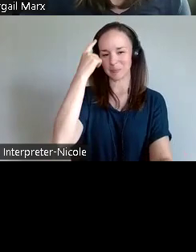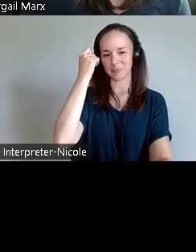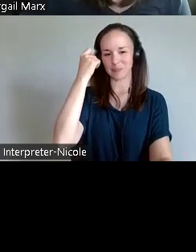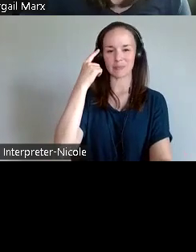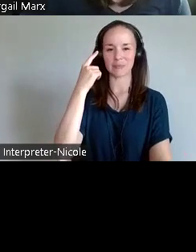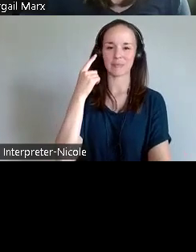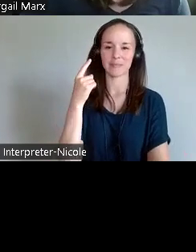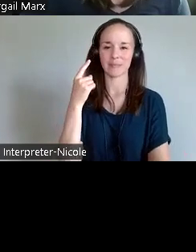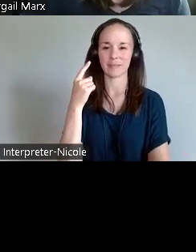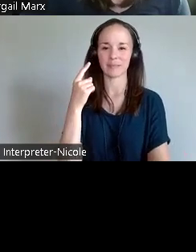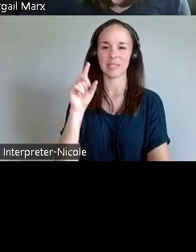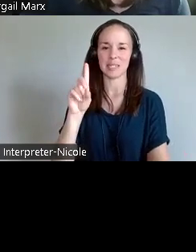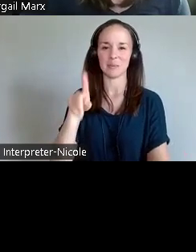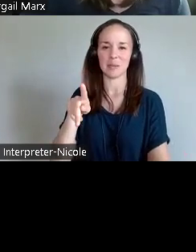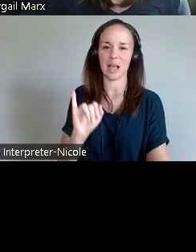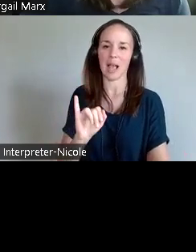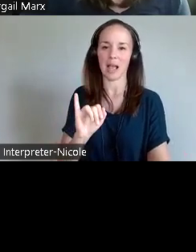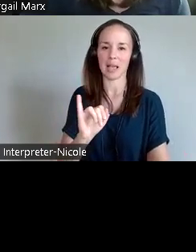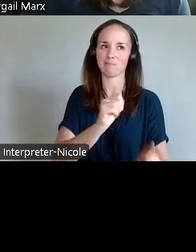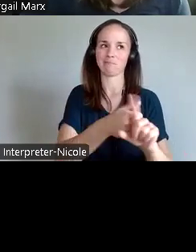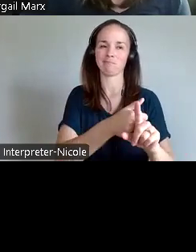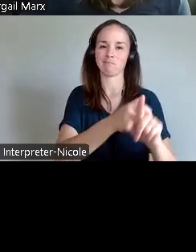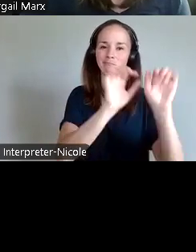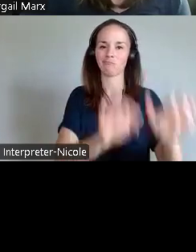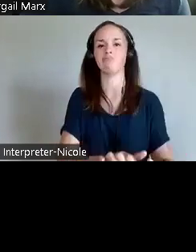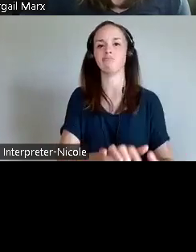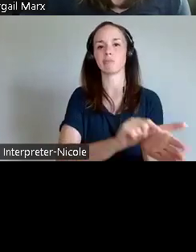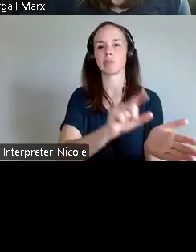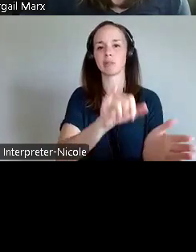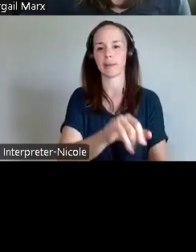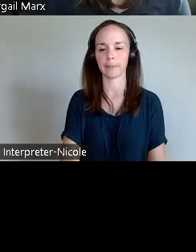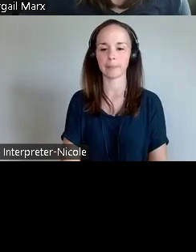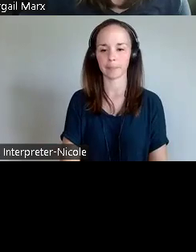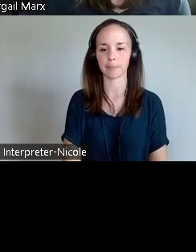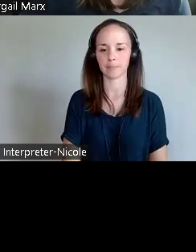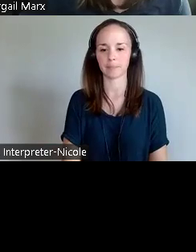by the Department of public instruction. >> Abby: I think that's an important point.